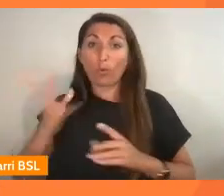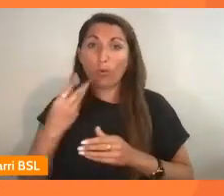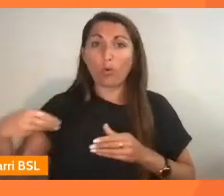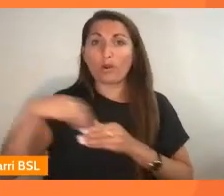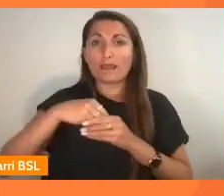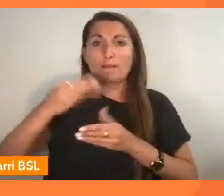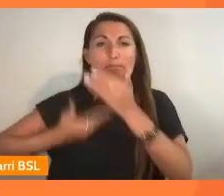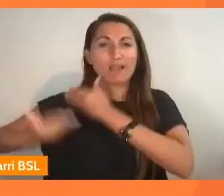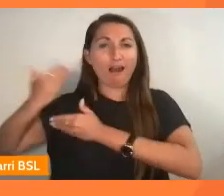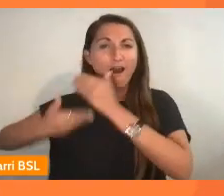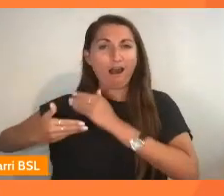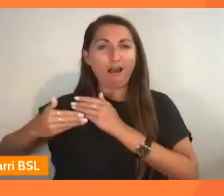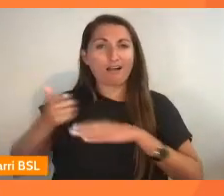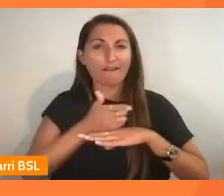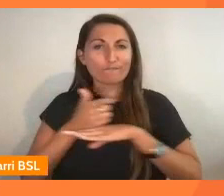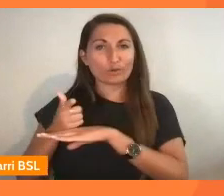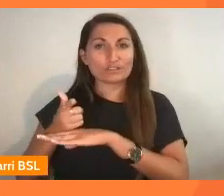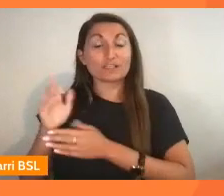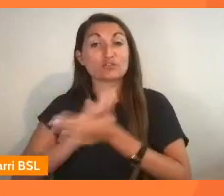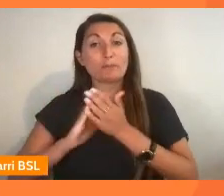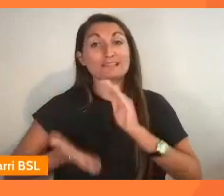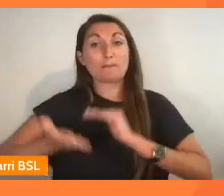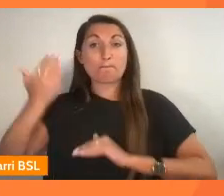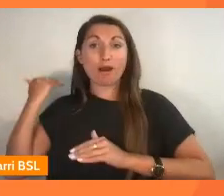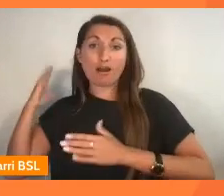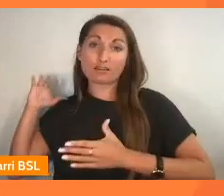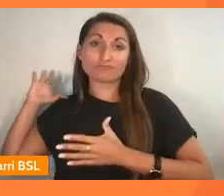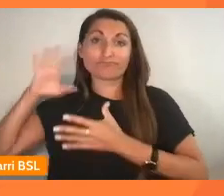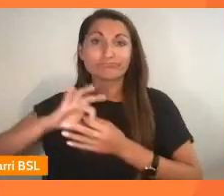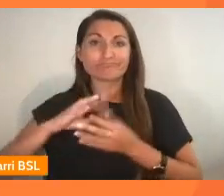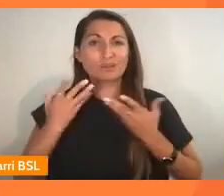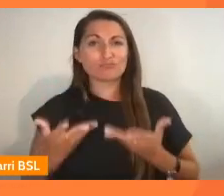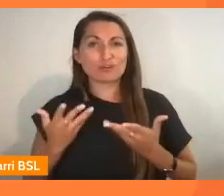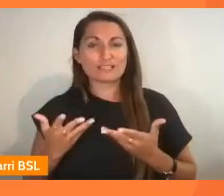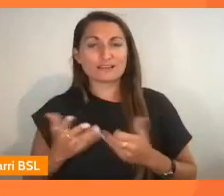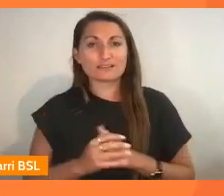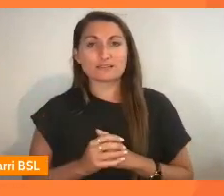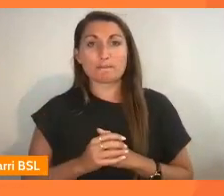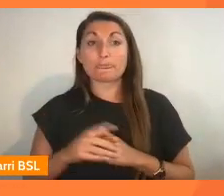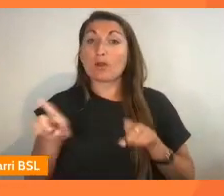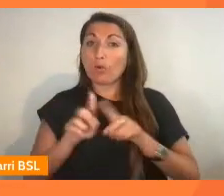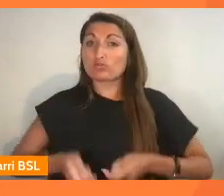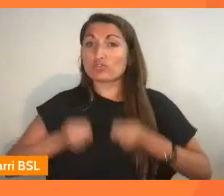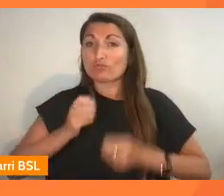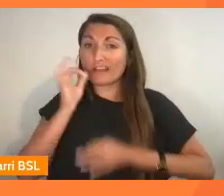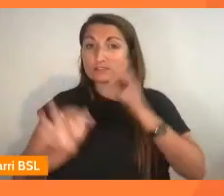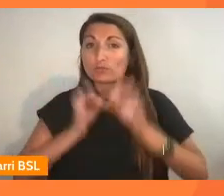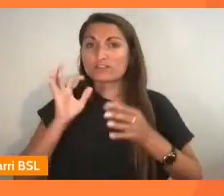Bringing past into the present and raising questions like what would I be doing if I lived back then?